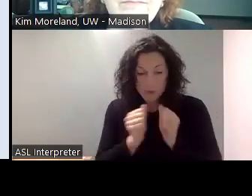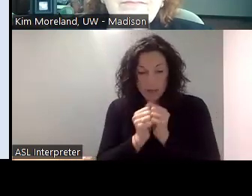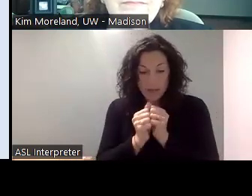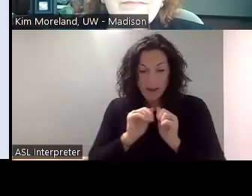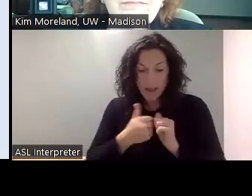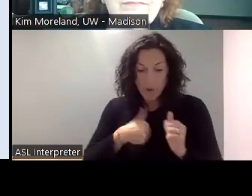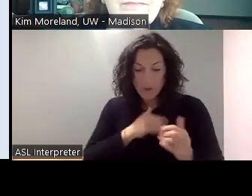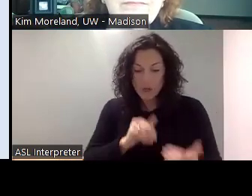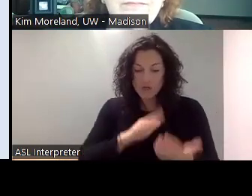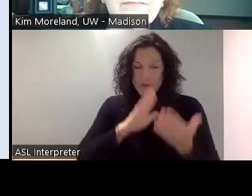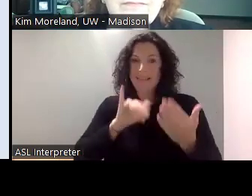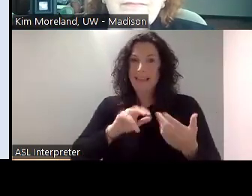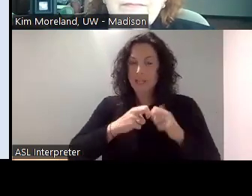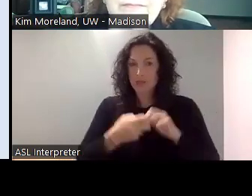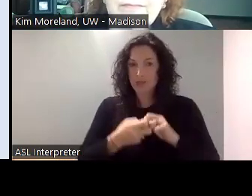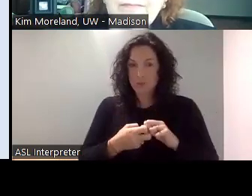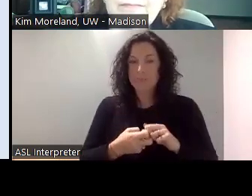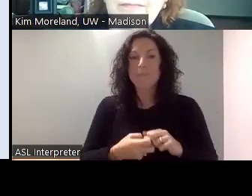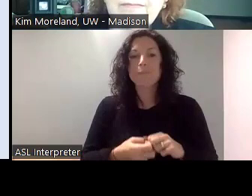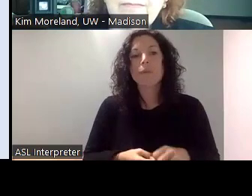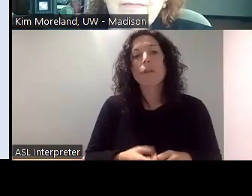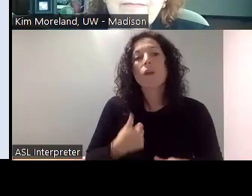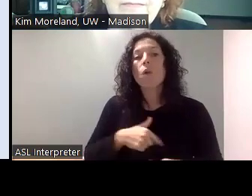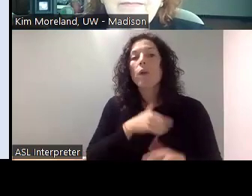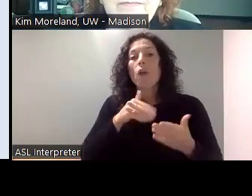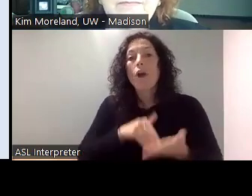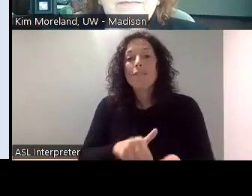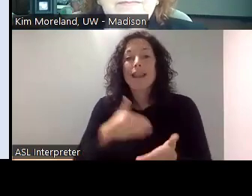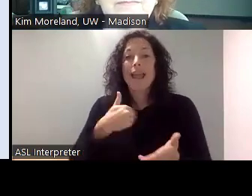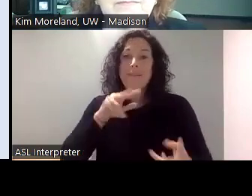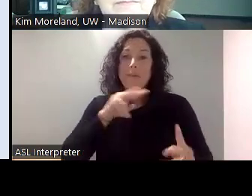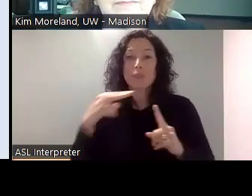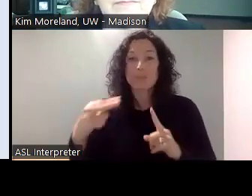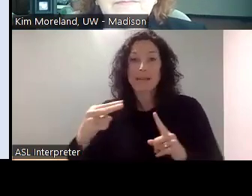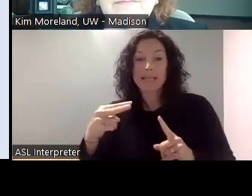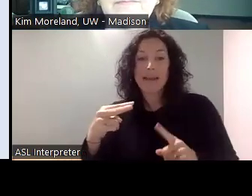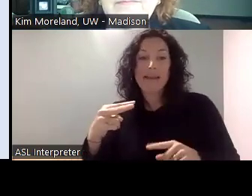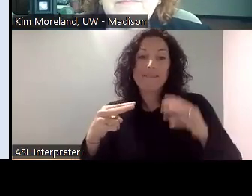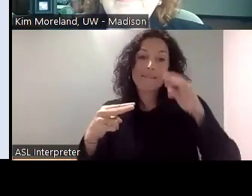I think that we often have the perspective that the institutions messed up.